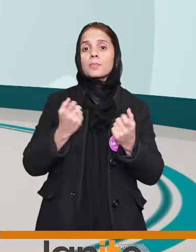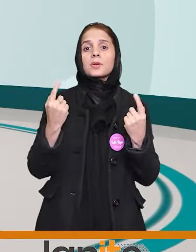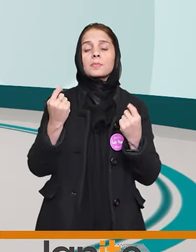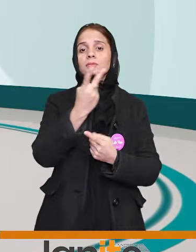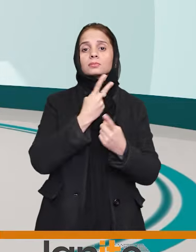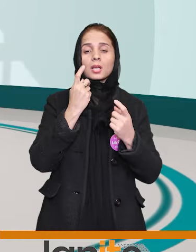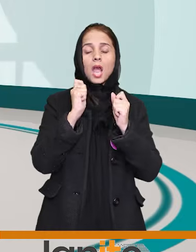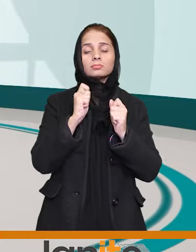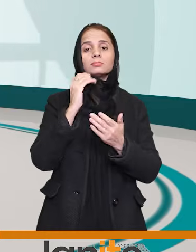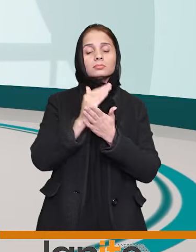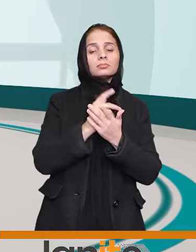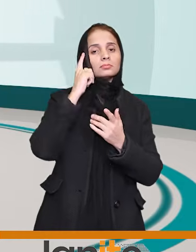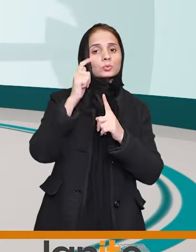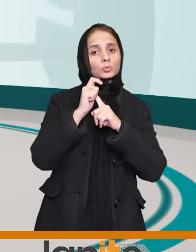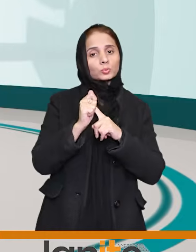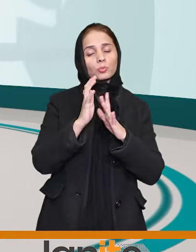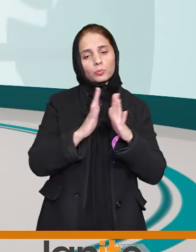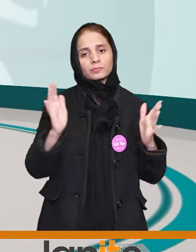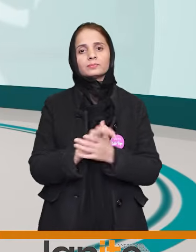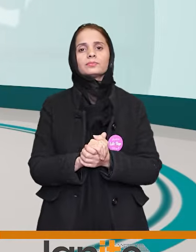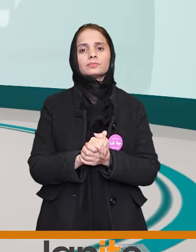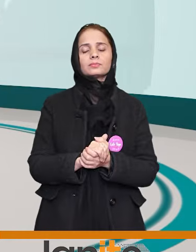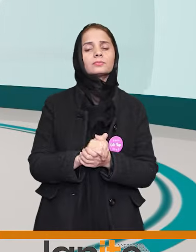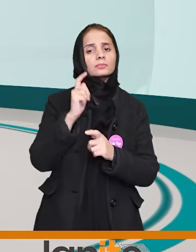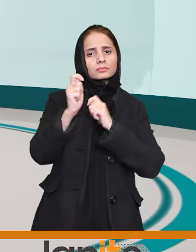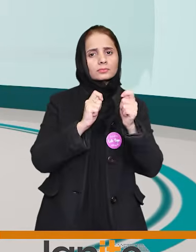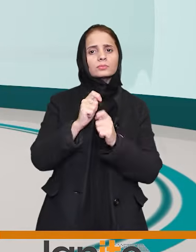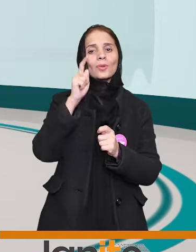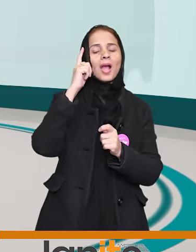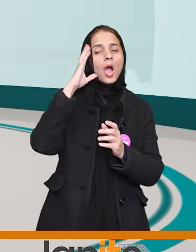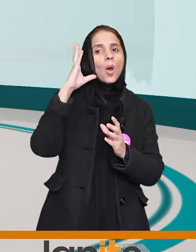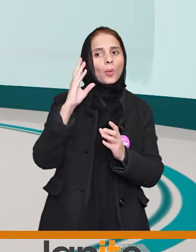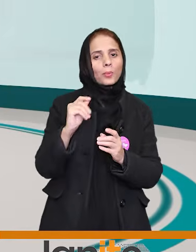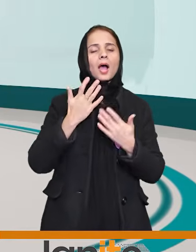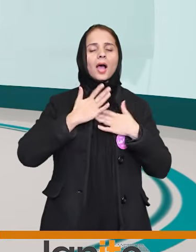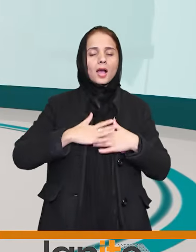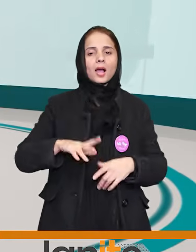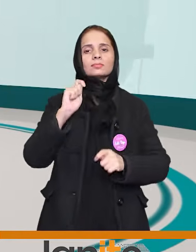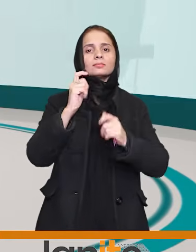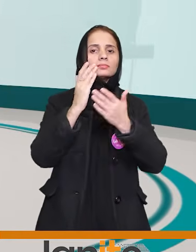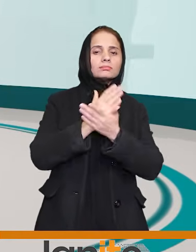So, I must mention, however, that please do your work in an easy and relaxed environment.